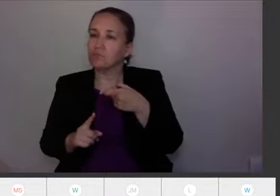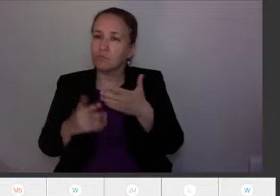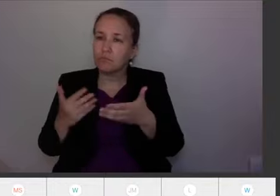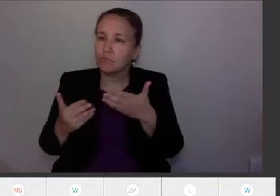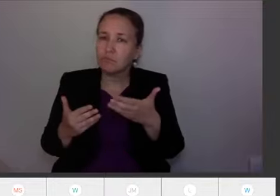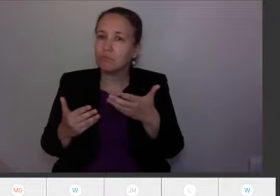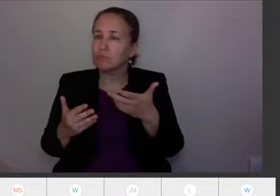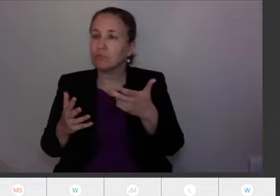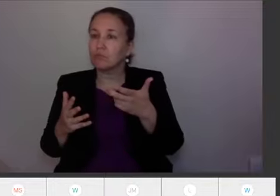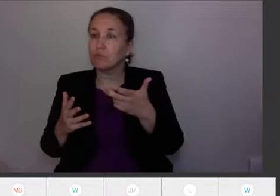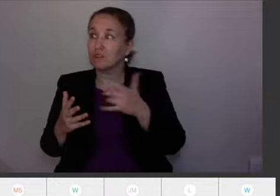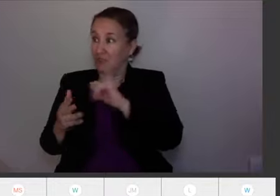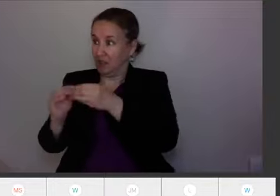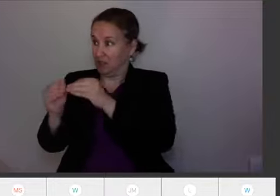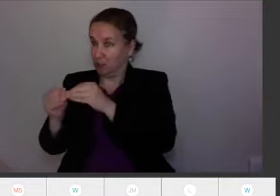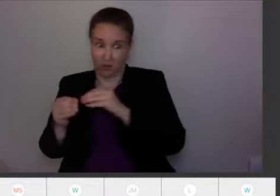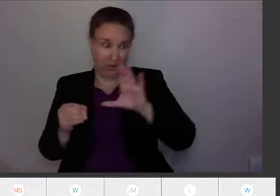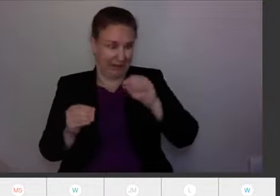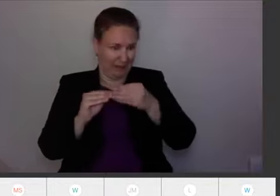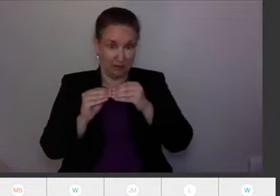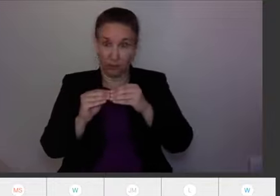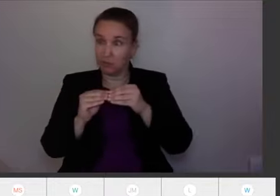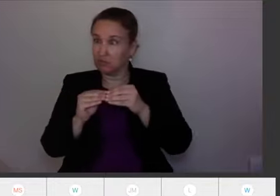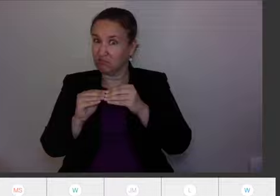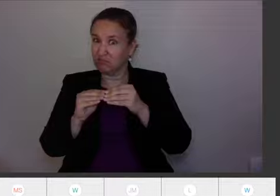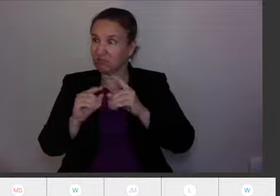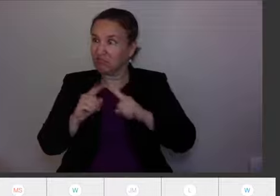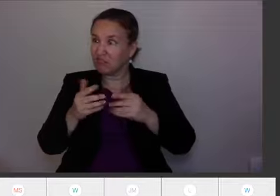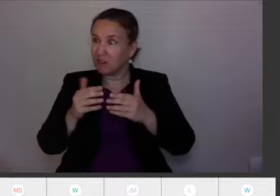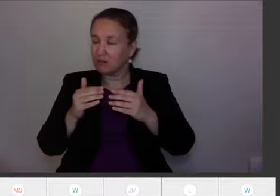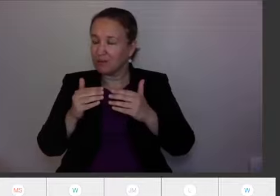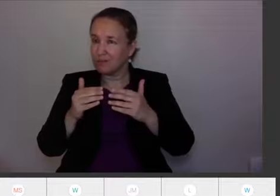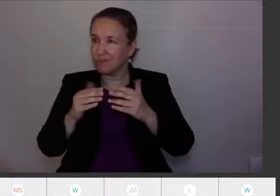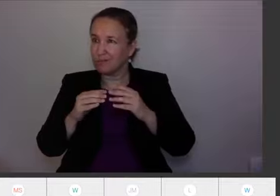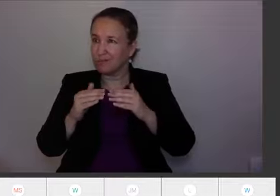from that number [Commissioner] so that's always a really difficult question to answer i